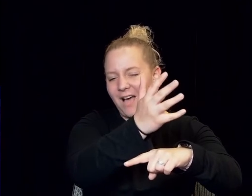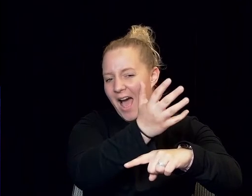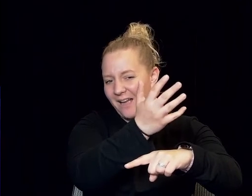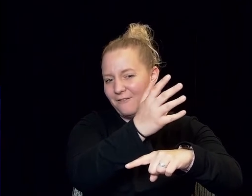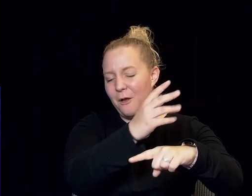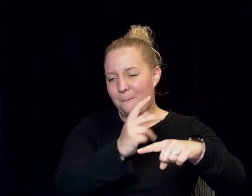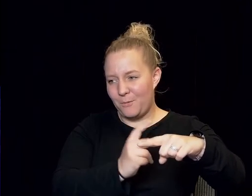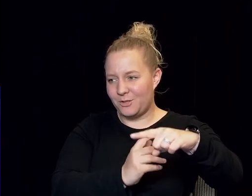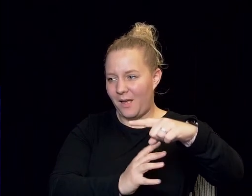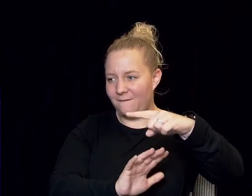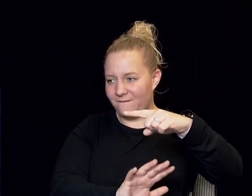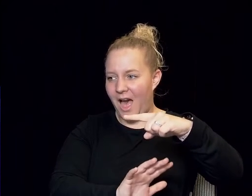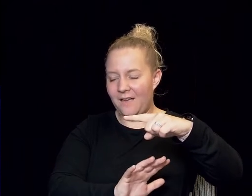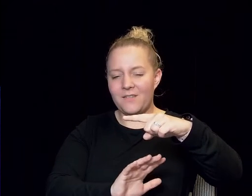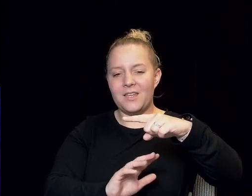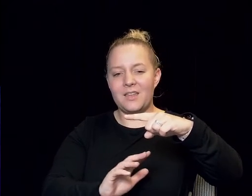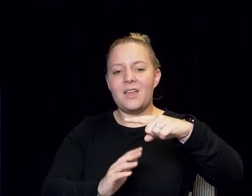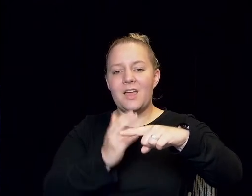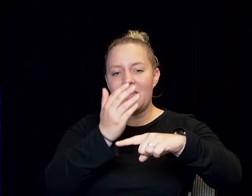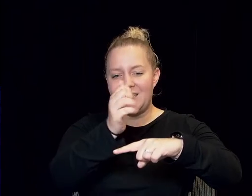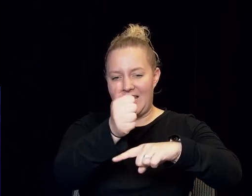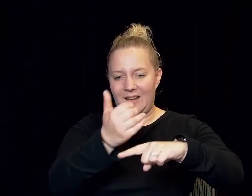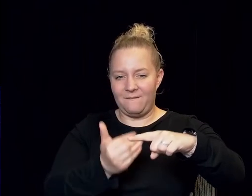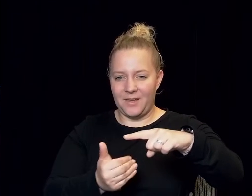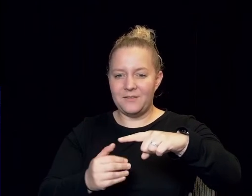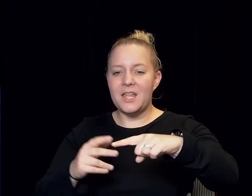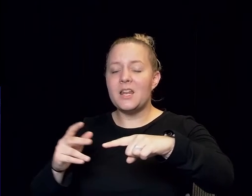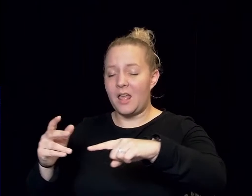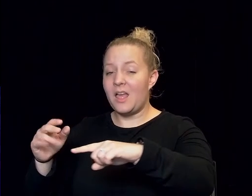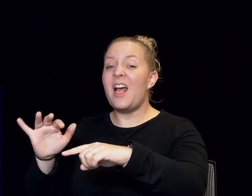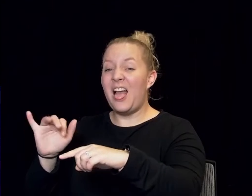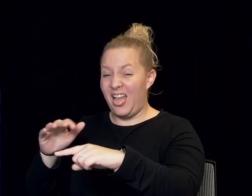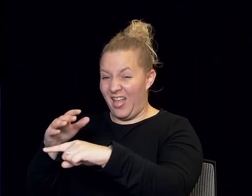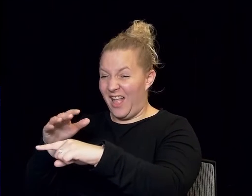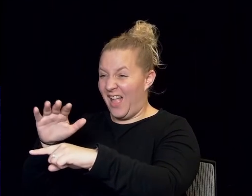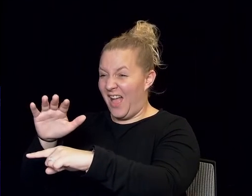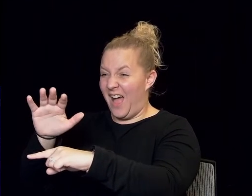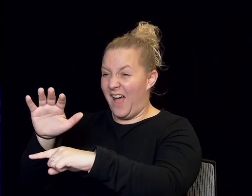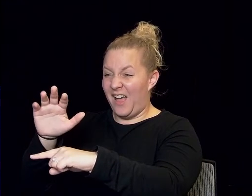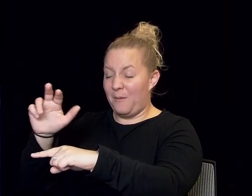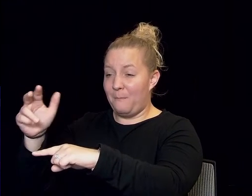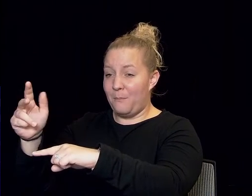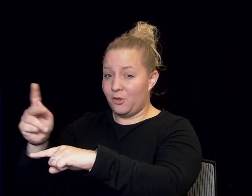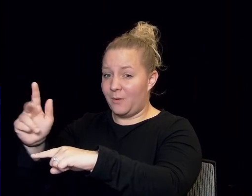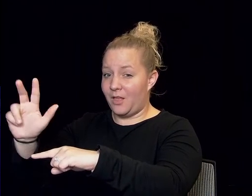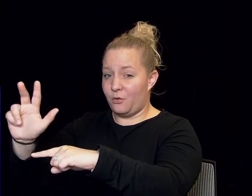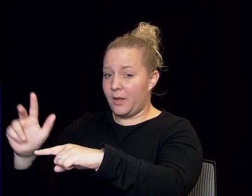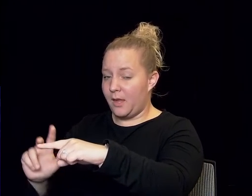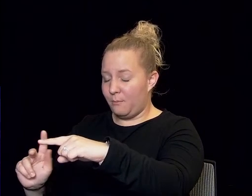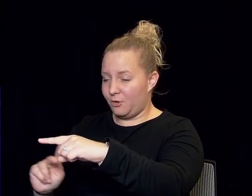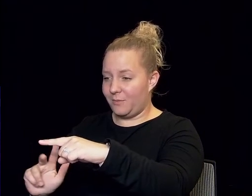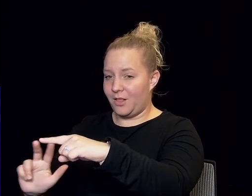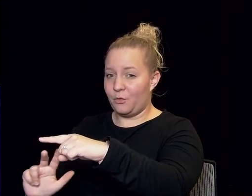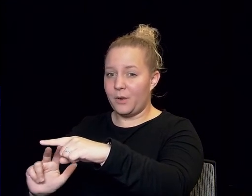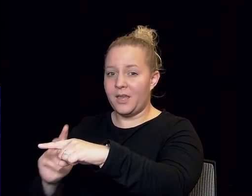multiply by 3 to get to 15. So, I now have 9/15. And then, it's really just an addition problem. So,